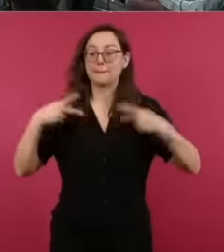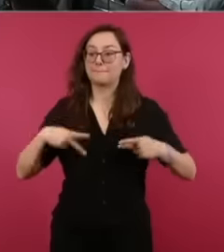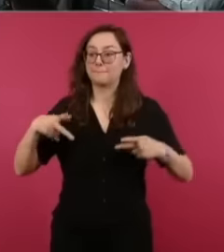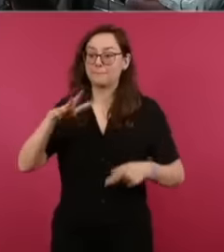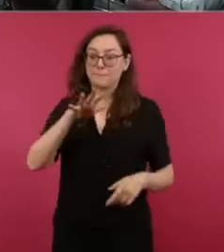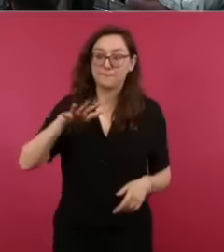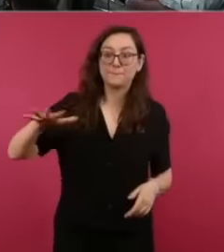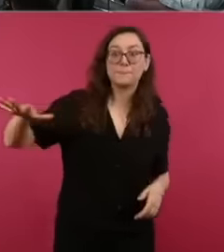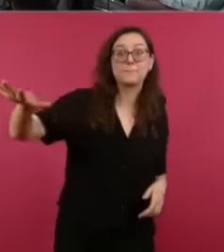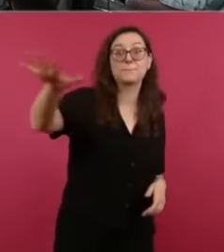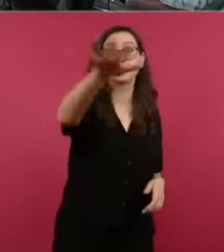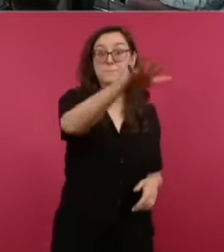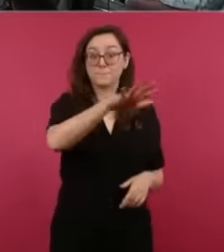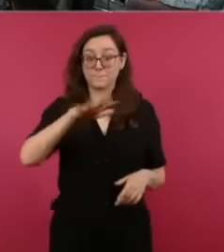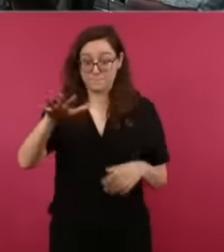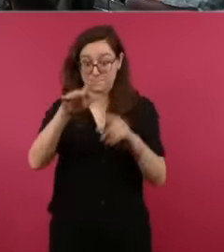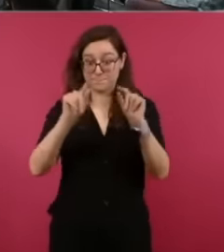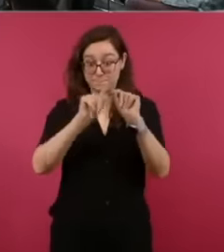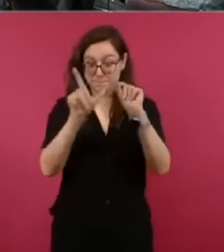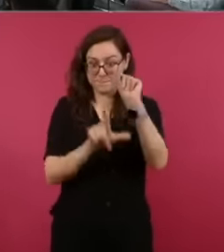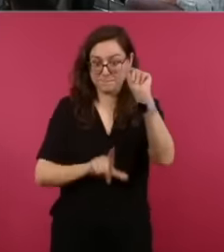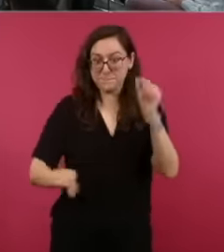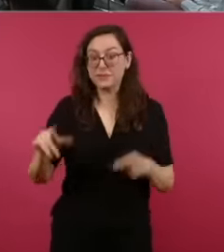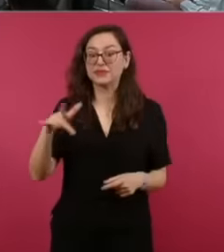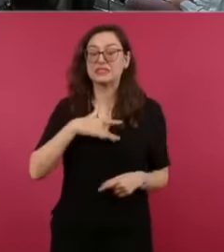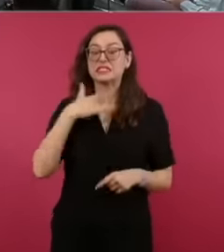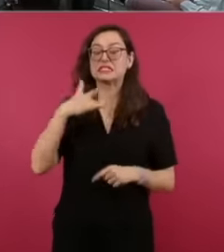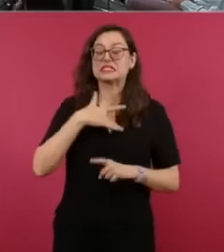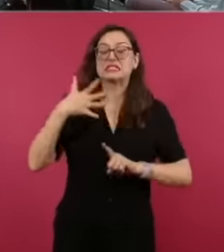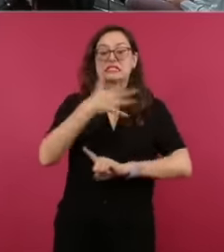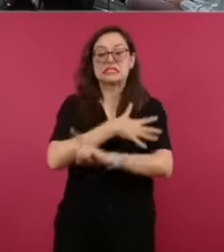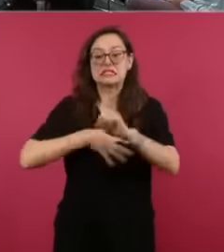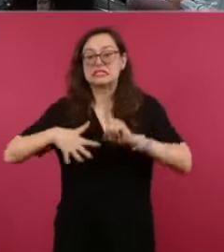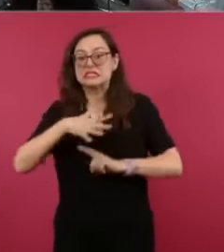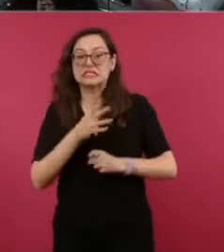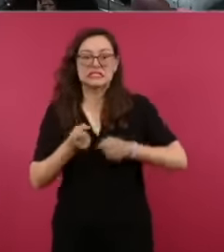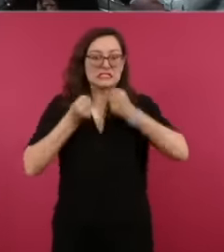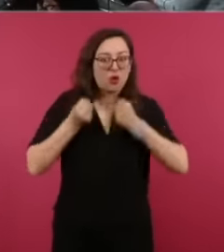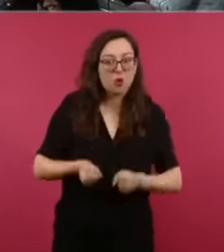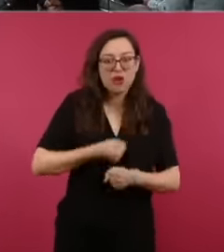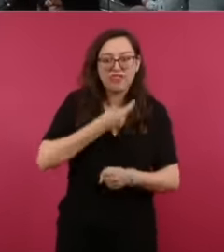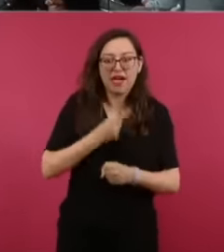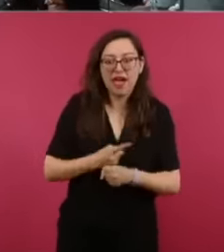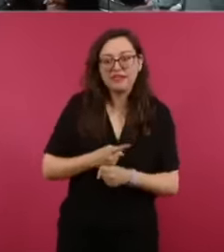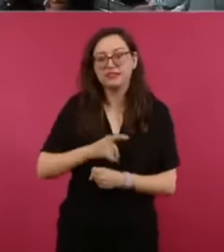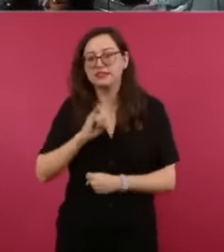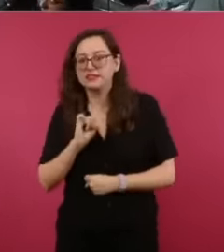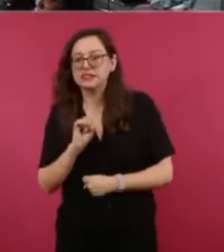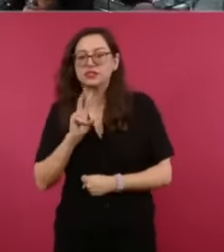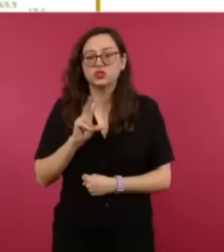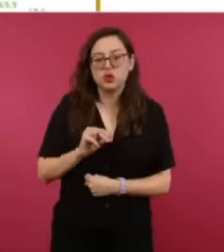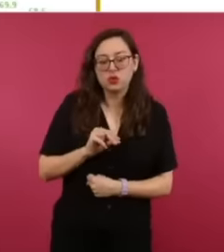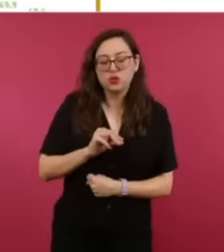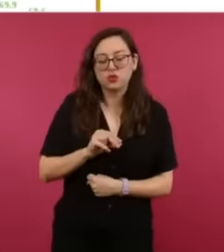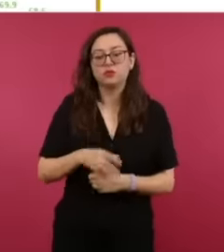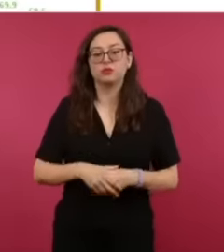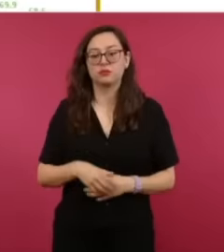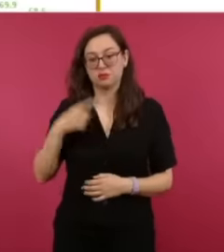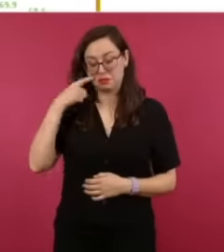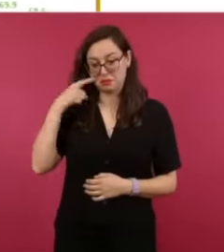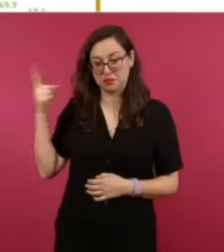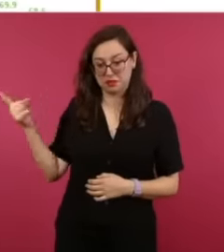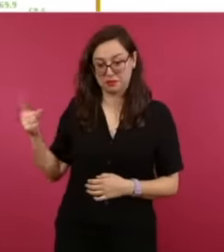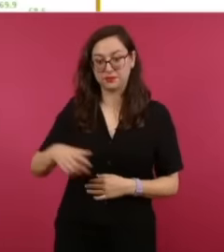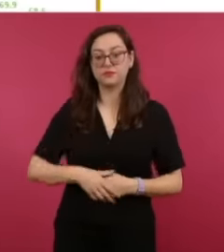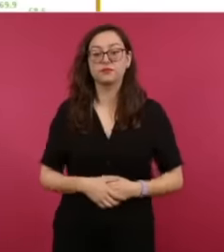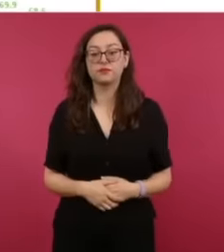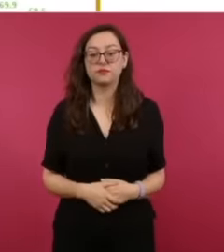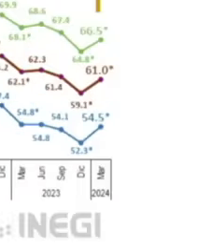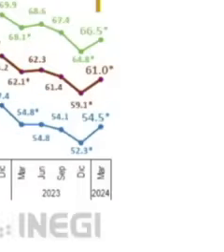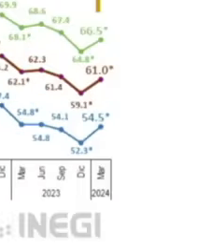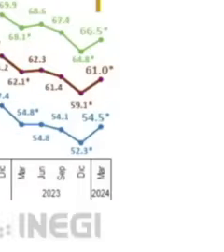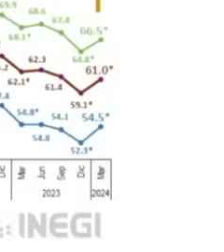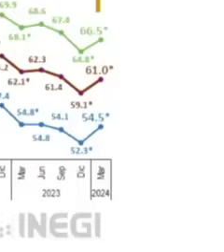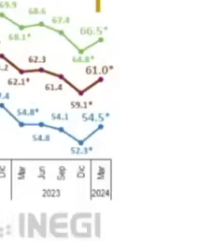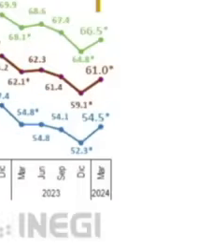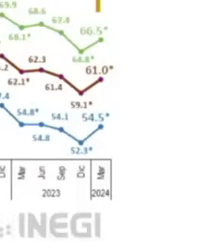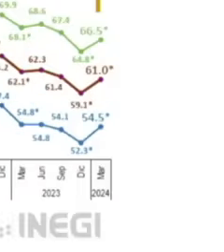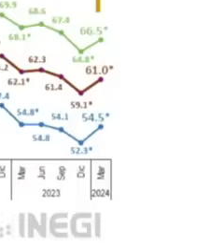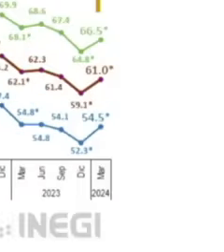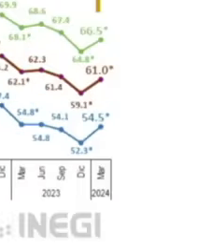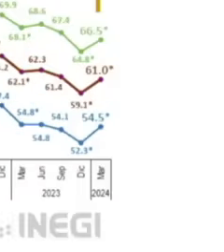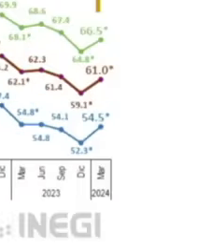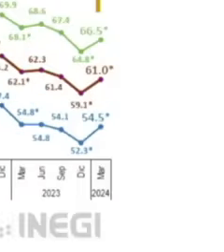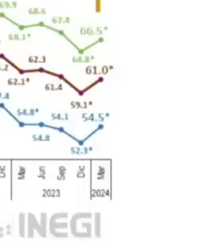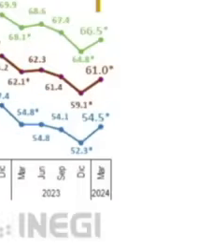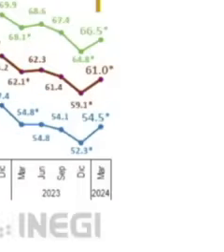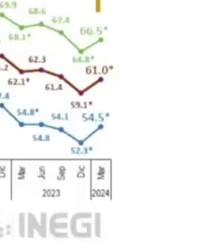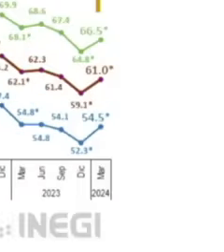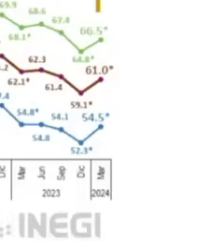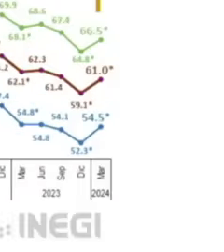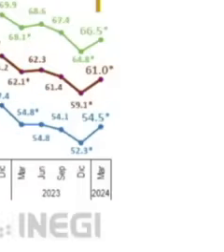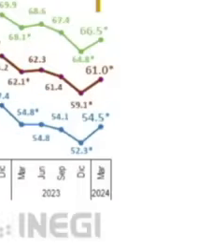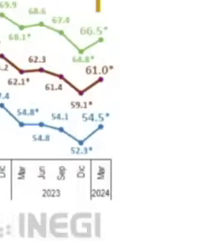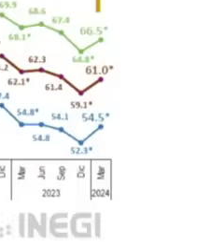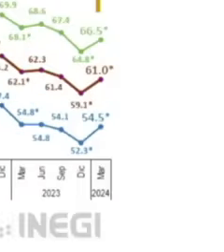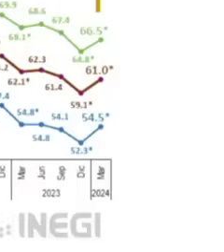people 61 in a lot.